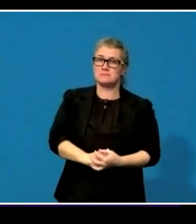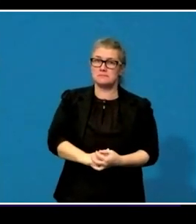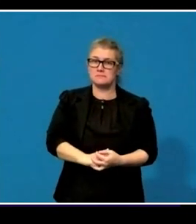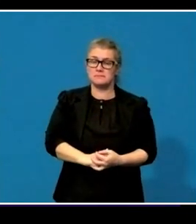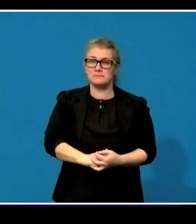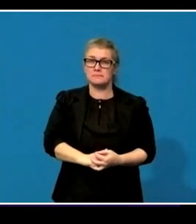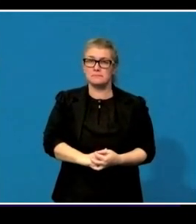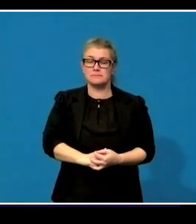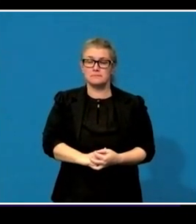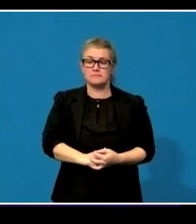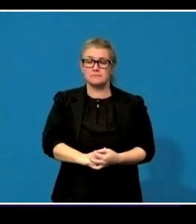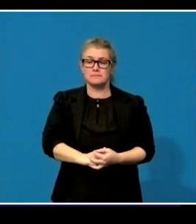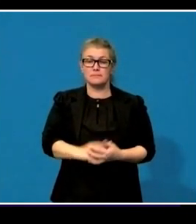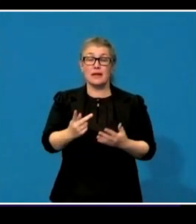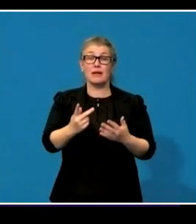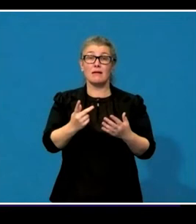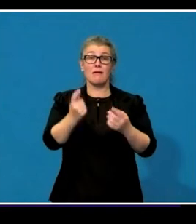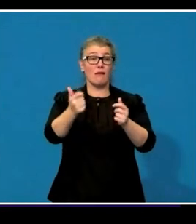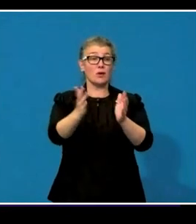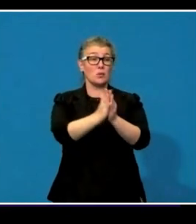beyond the weekend in terms of beyond 7.30.